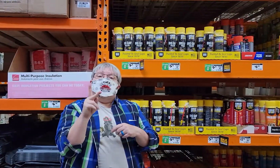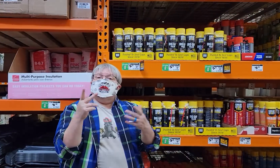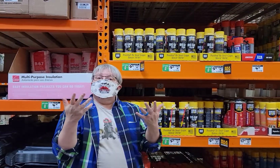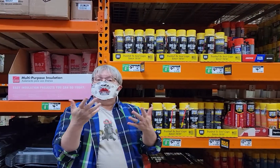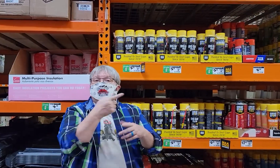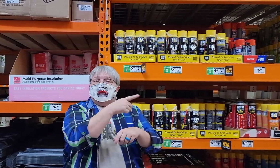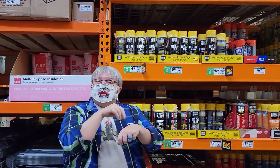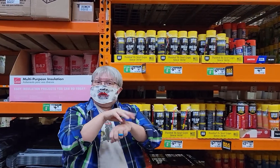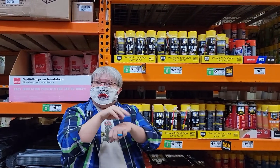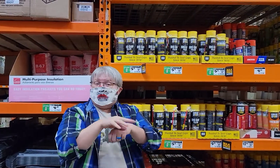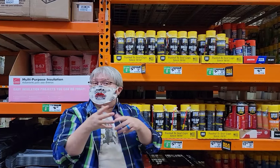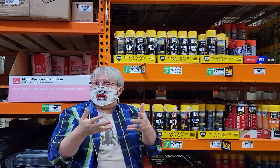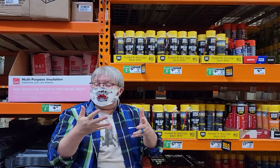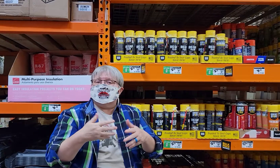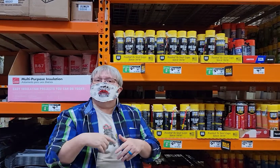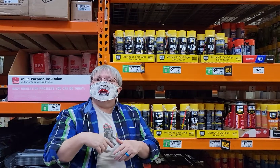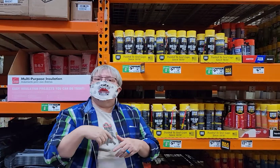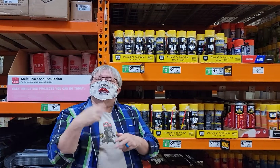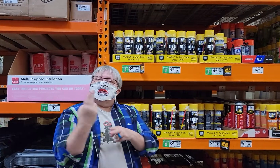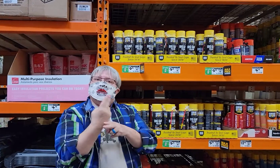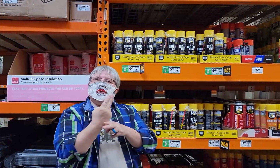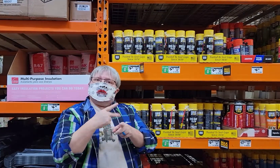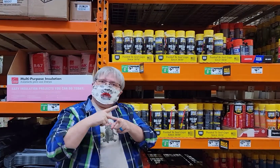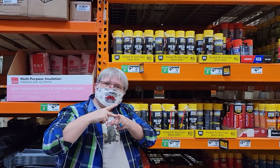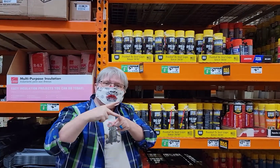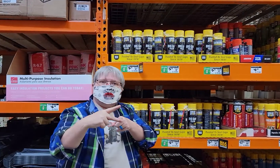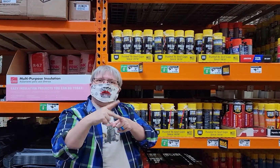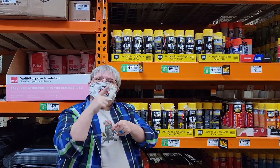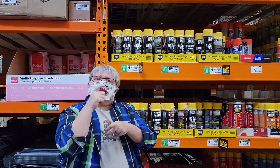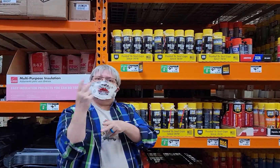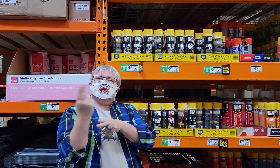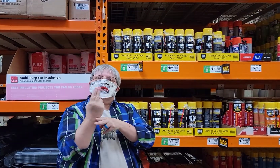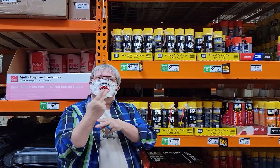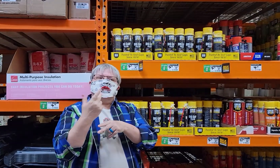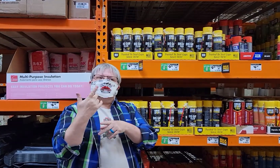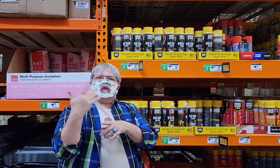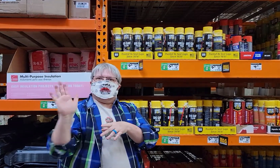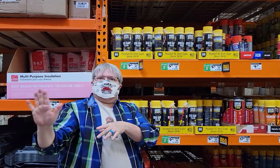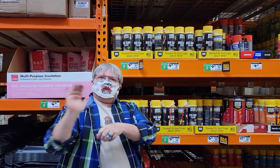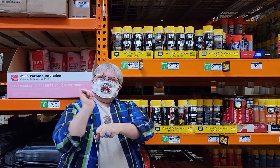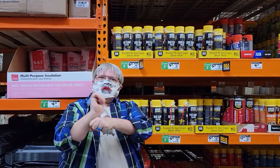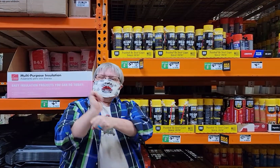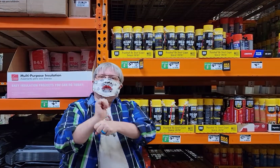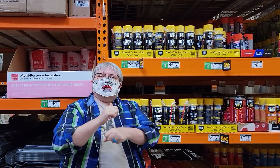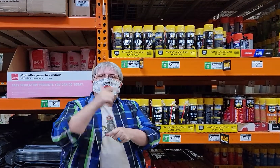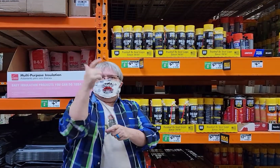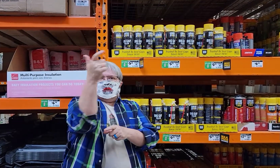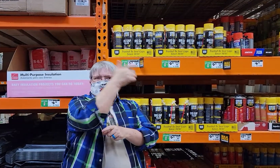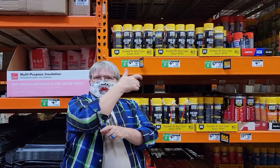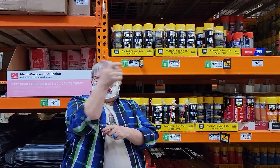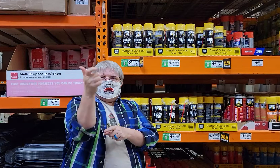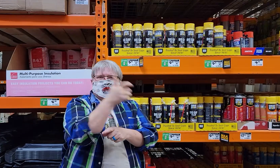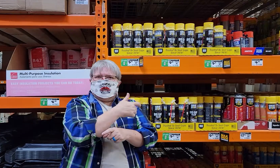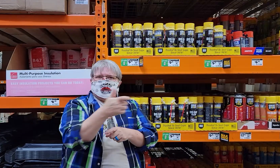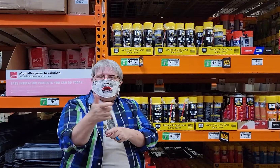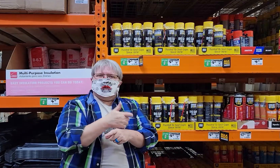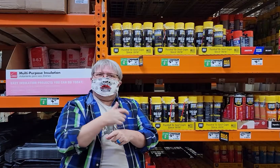Okay so some of the advice is to use a professional who's you know their job to use a spray foam